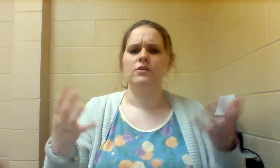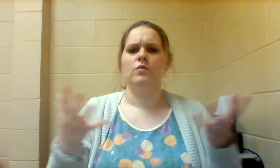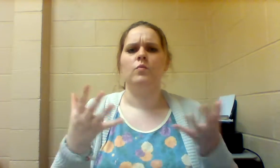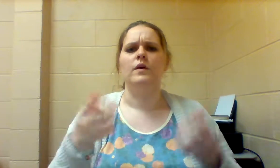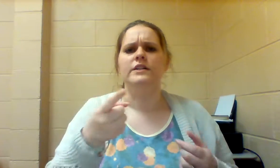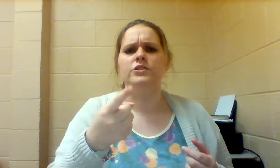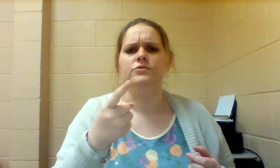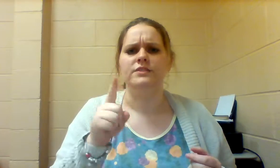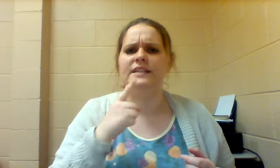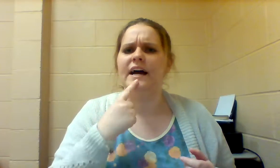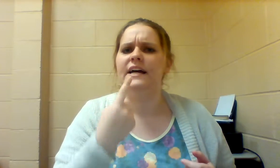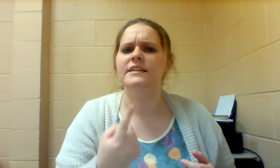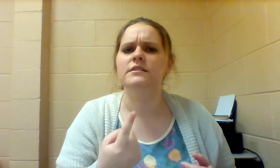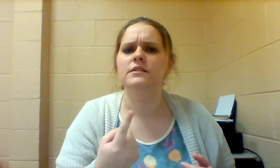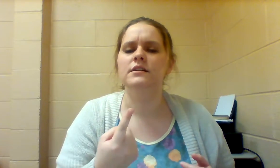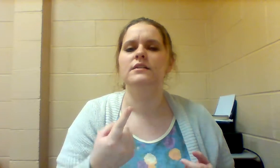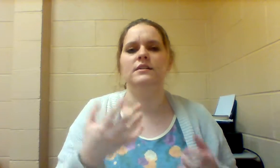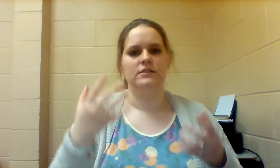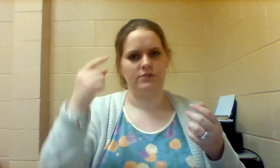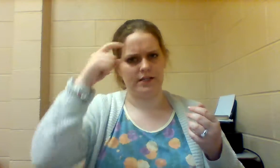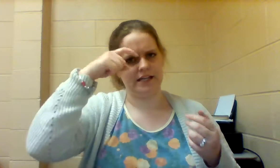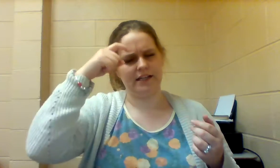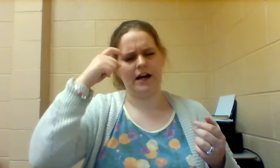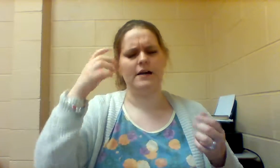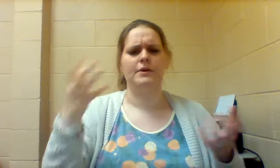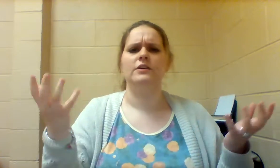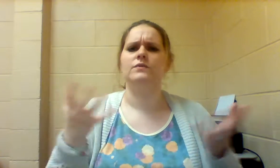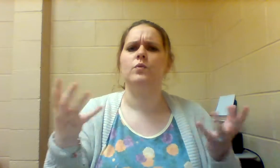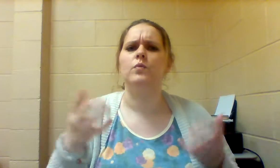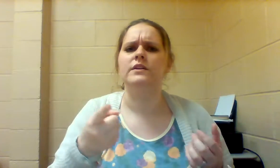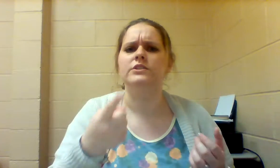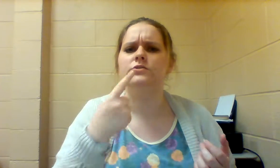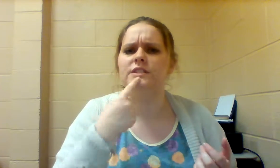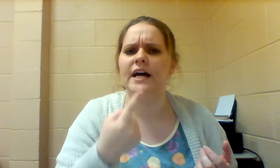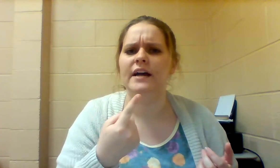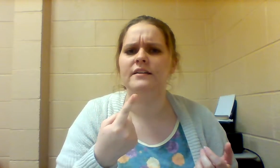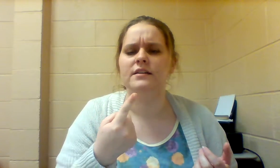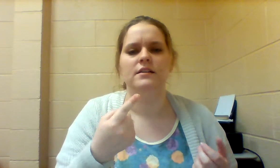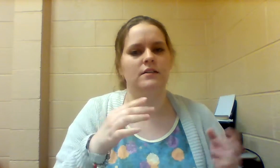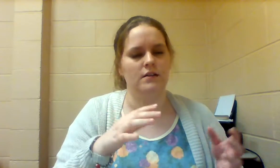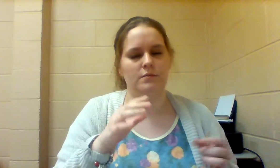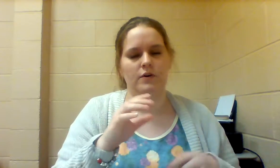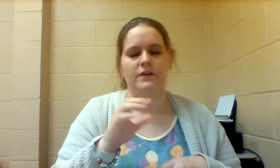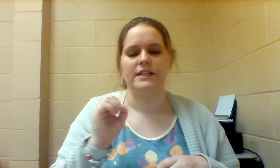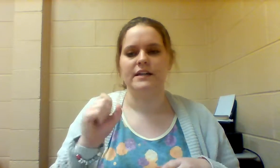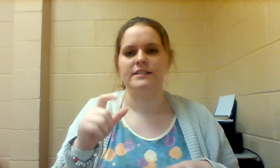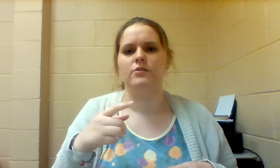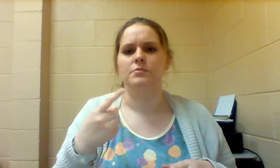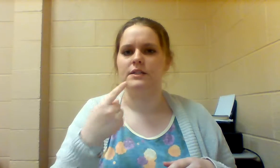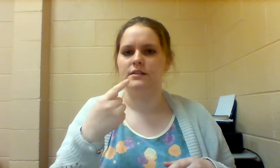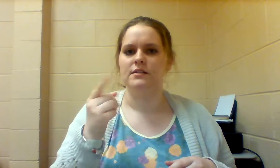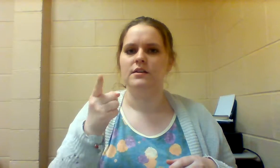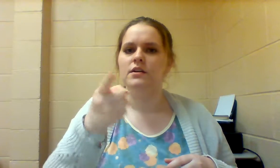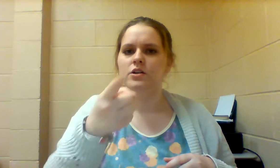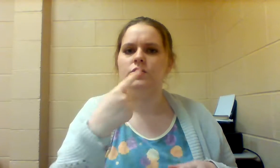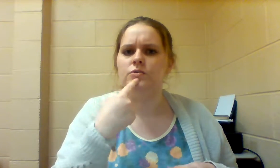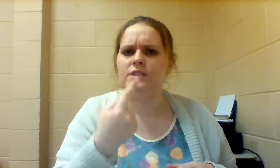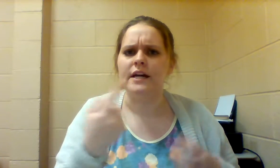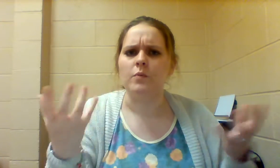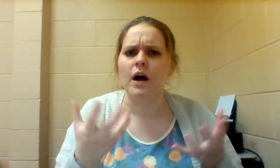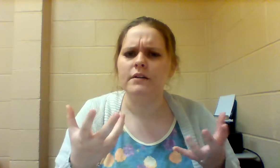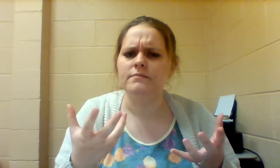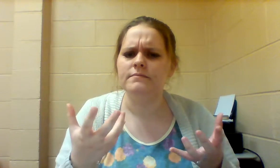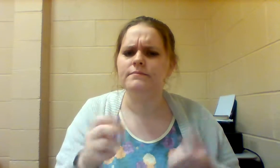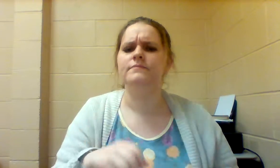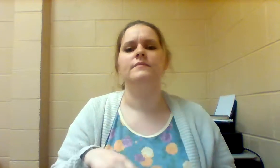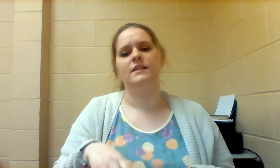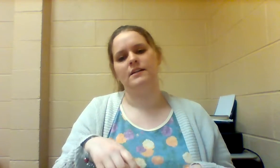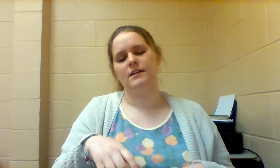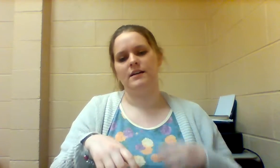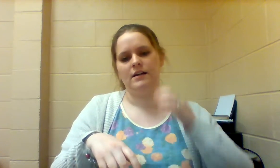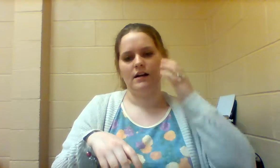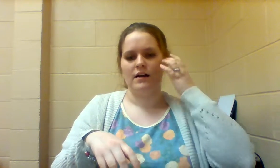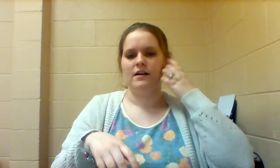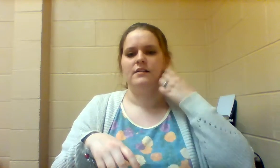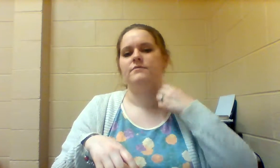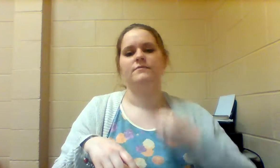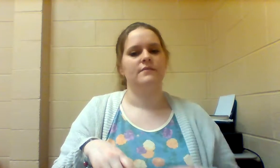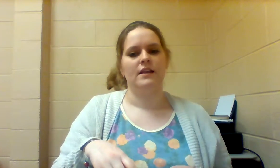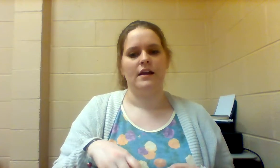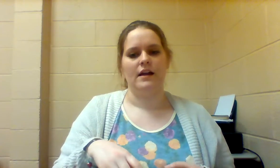WHAT DID YOU SAY? So again, the eyebrows WHAT DID YOU SAY? Perfect ASL would be "You say what?"